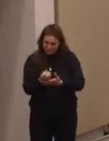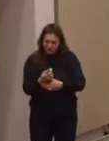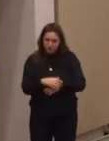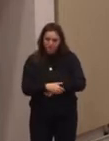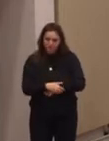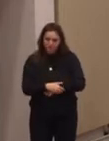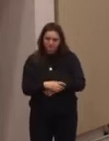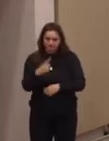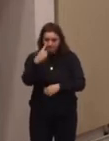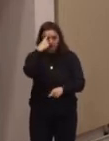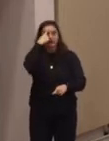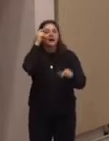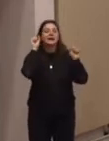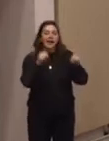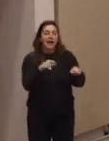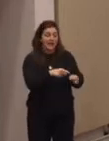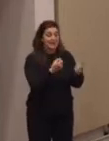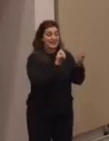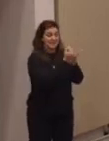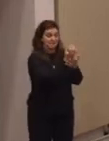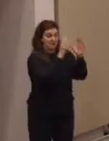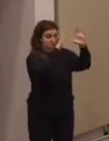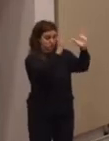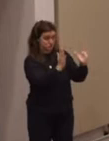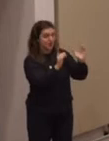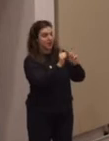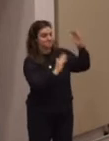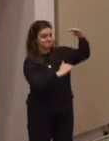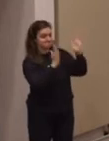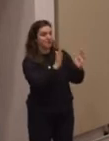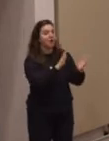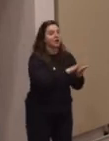language and actually trained children with disabilities themselves to then become actors